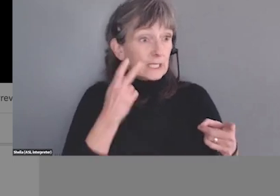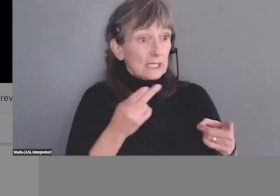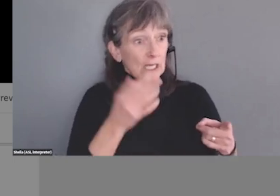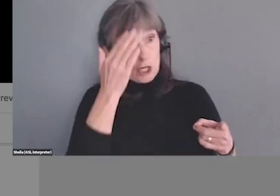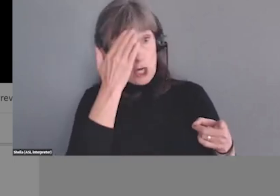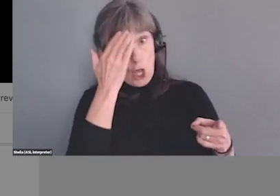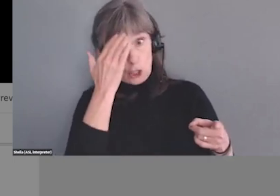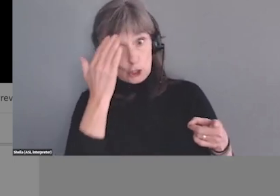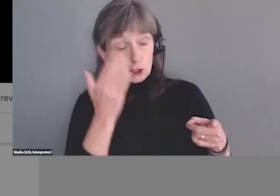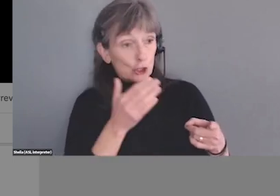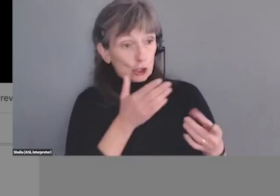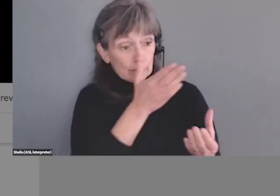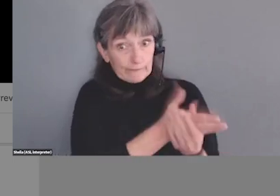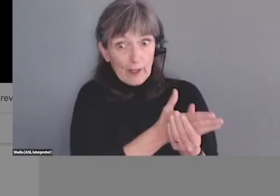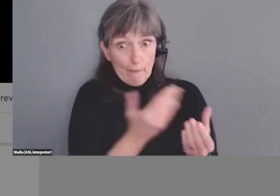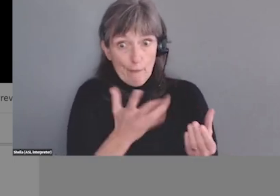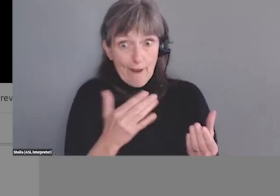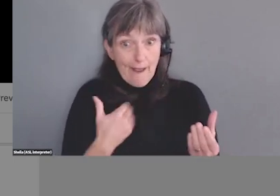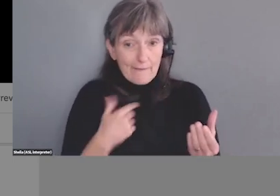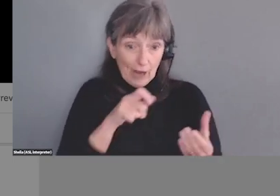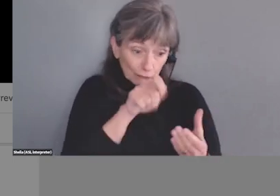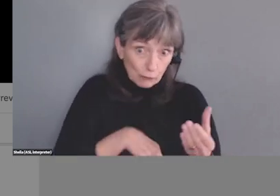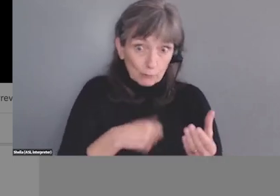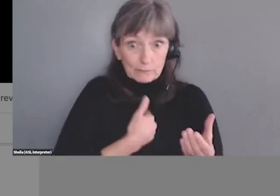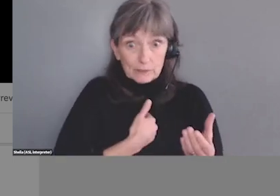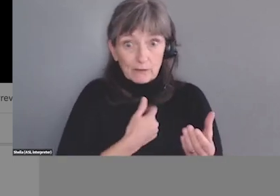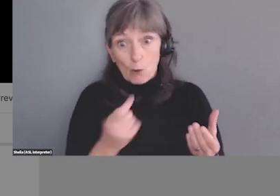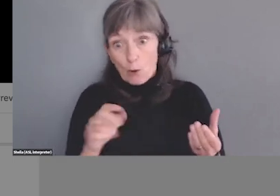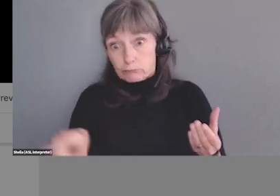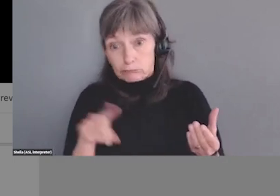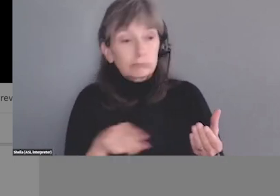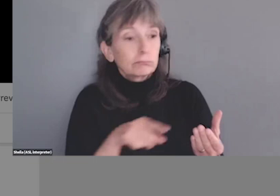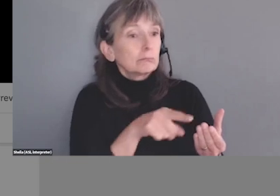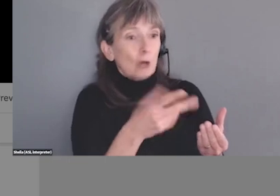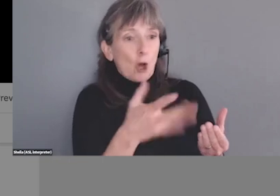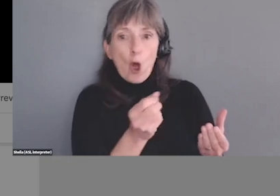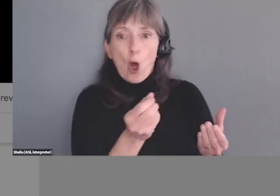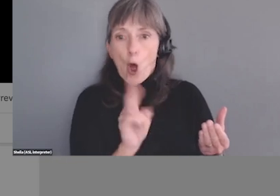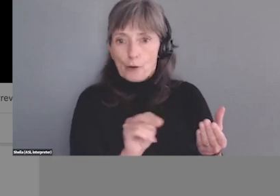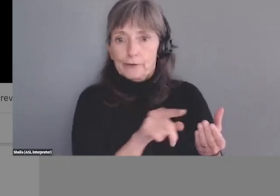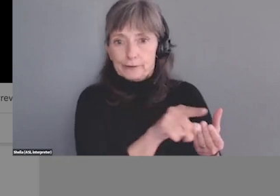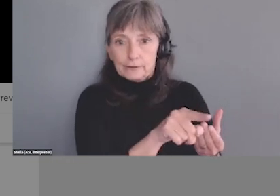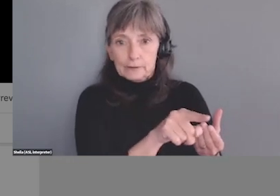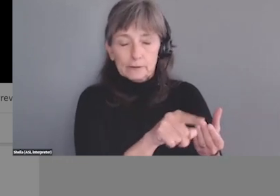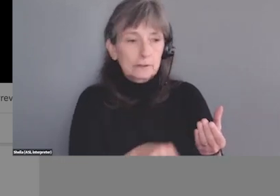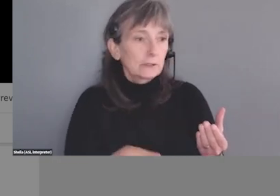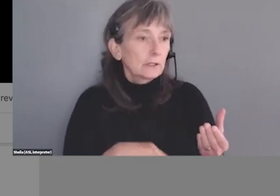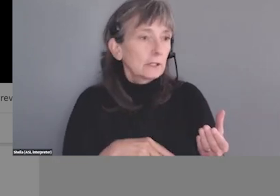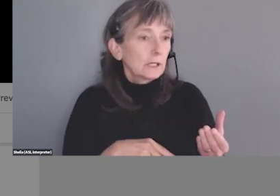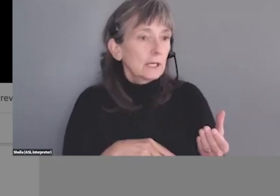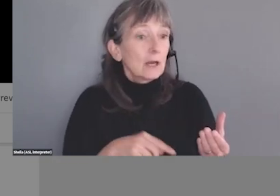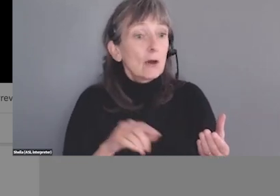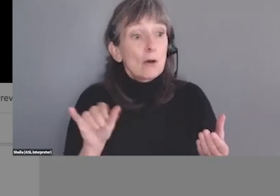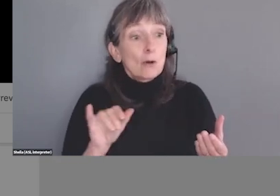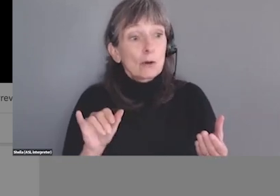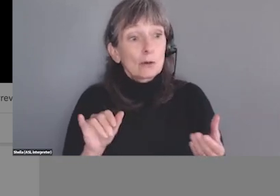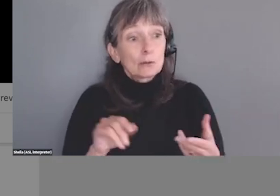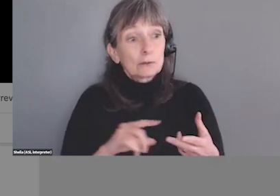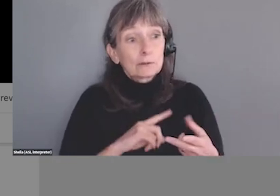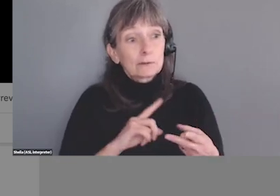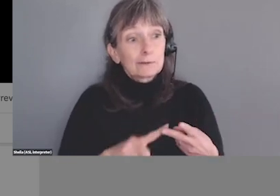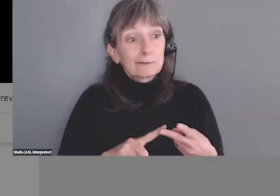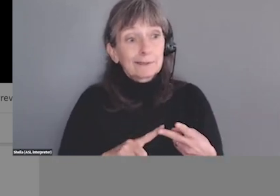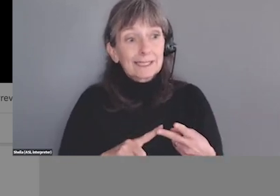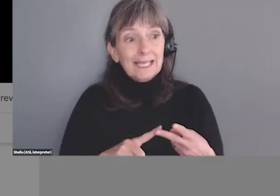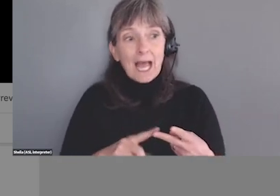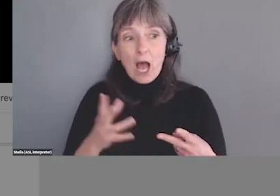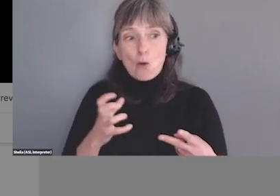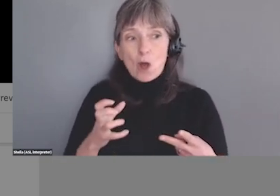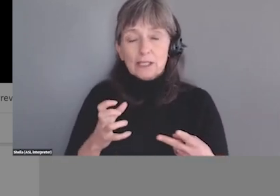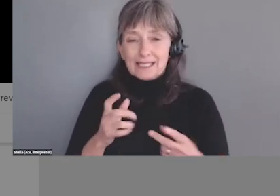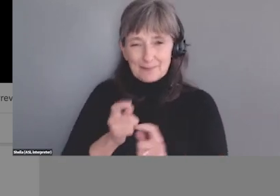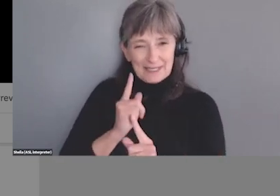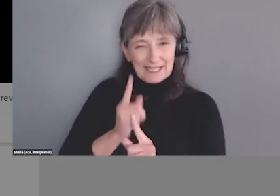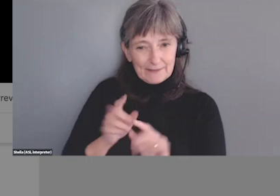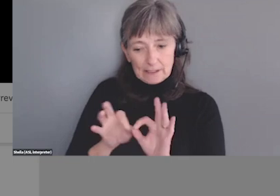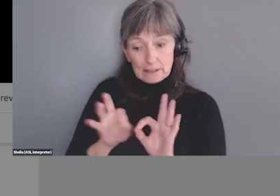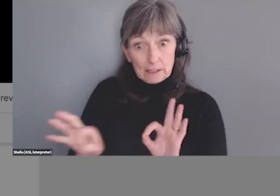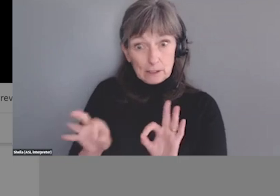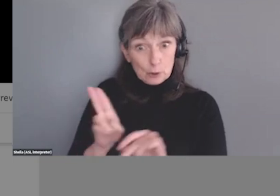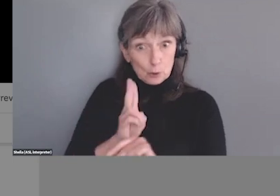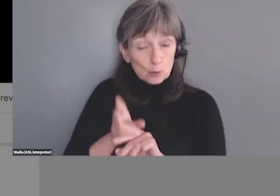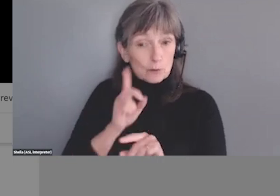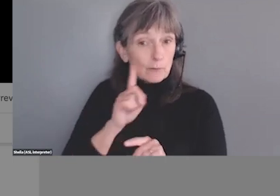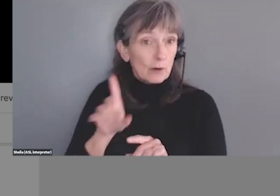shown that basic functionality now. I'm also going to turn on a customized prompt, something you